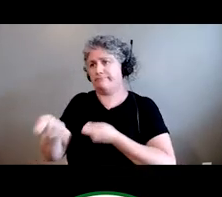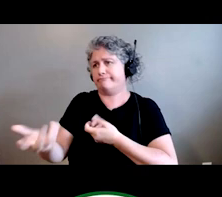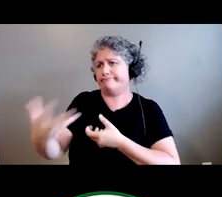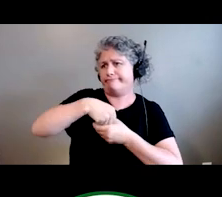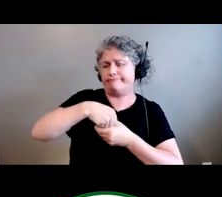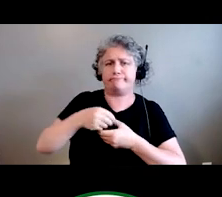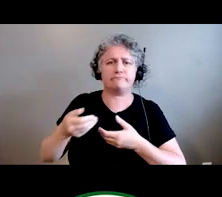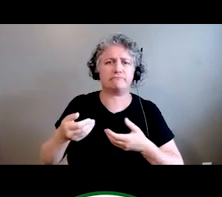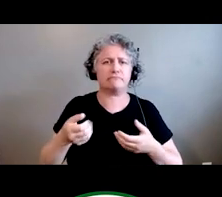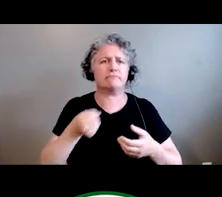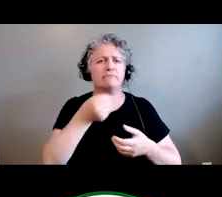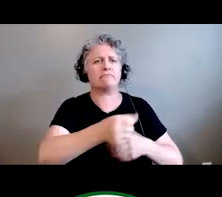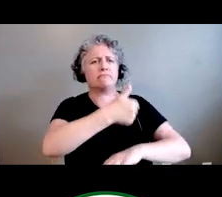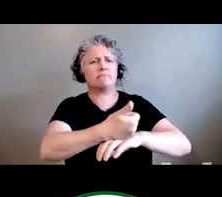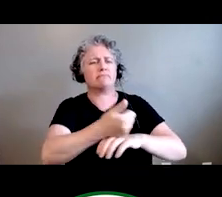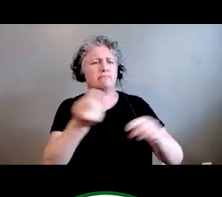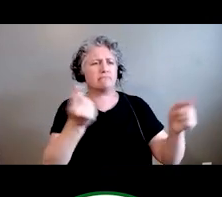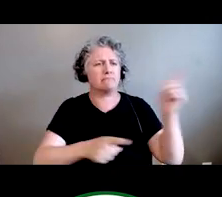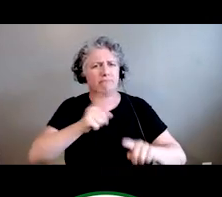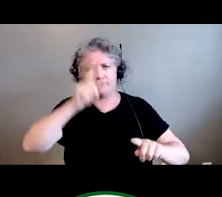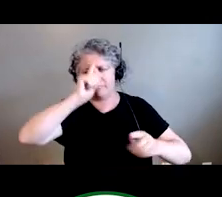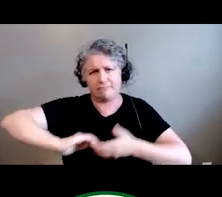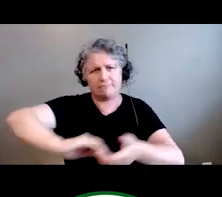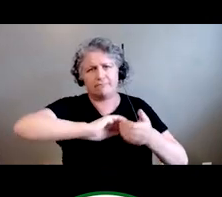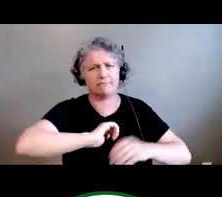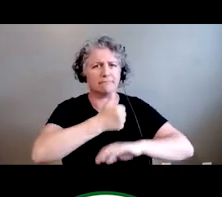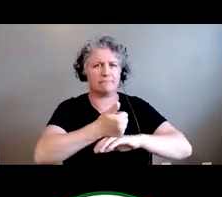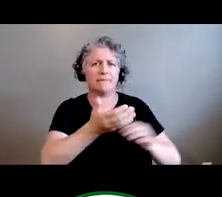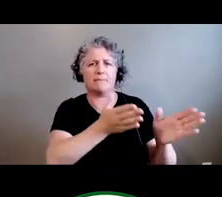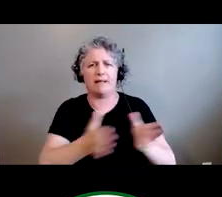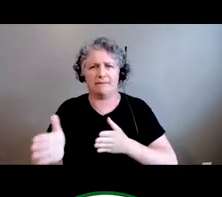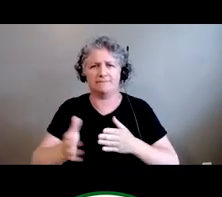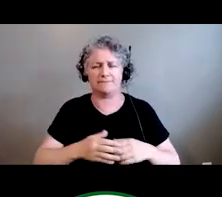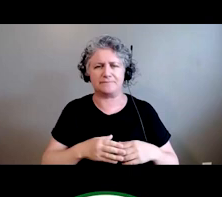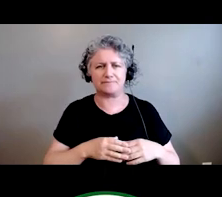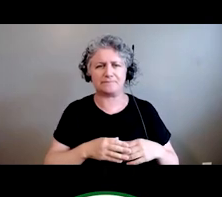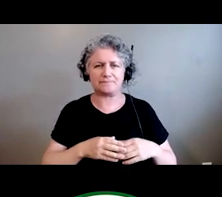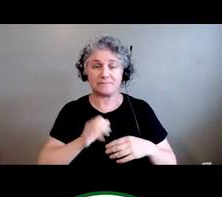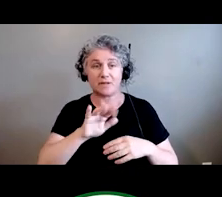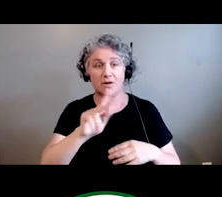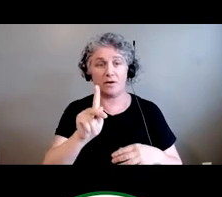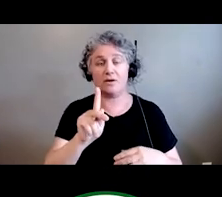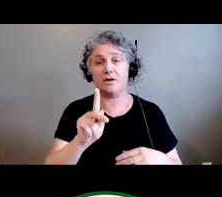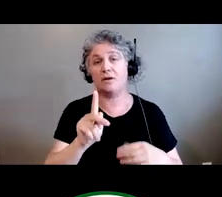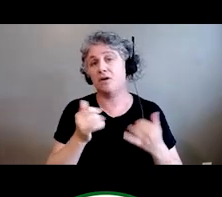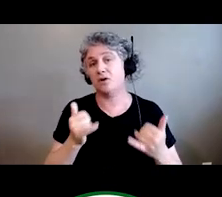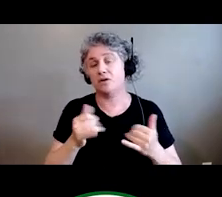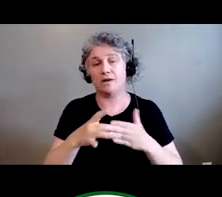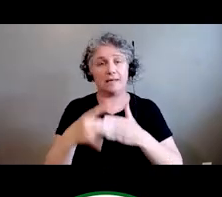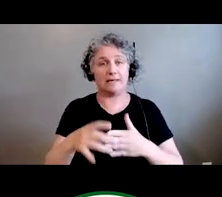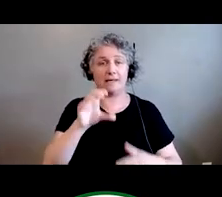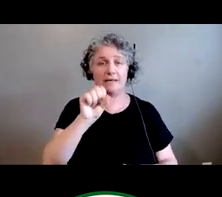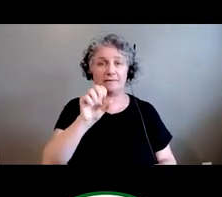Mark is currently leading the SS HRC funded Nature for All Project. Heather is a social